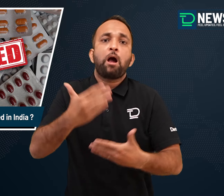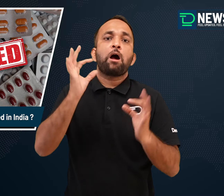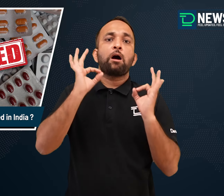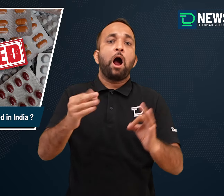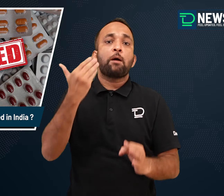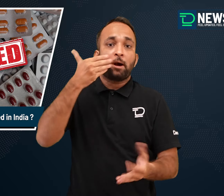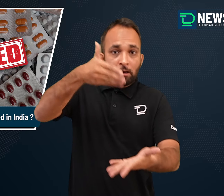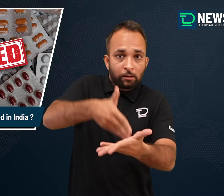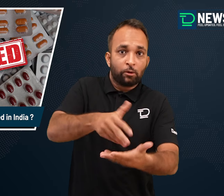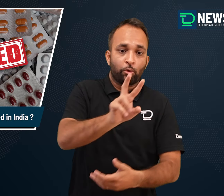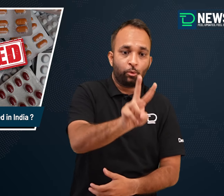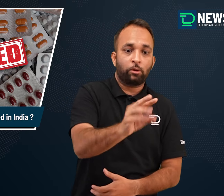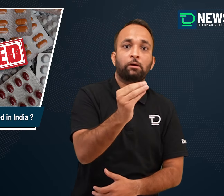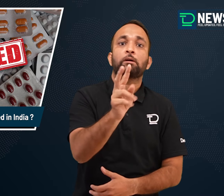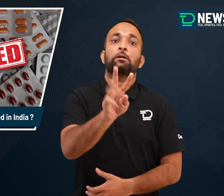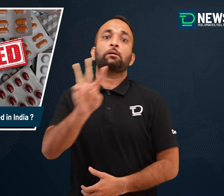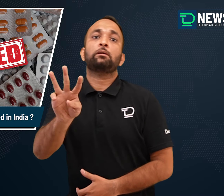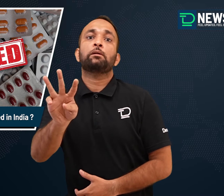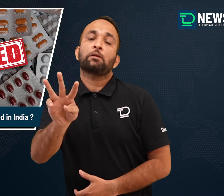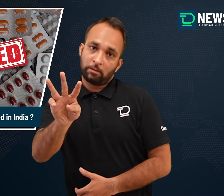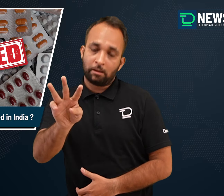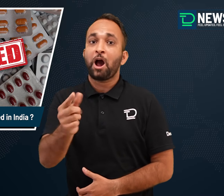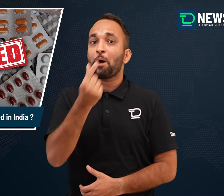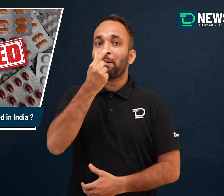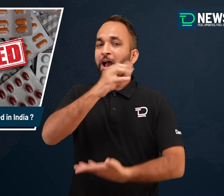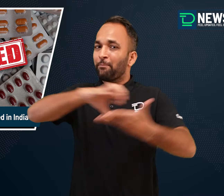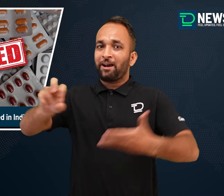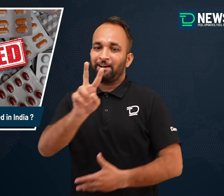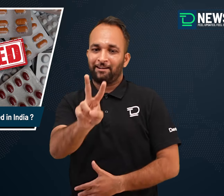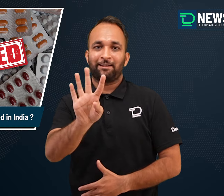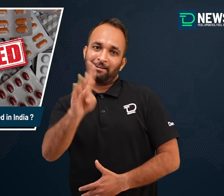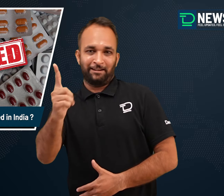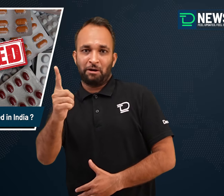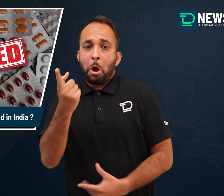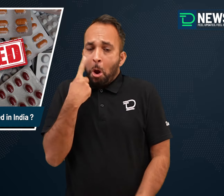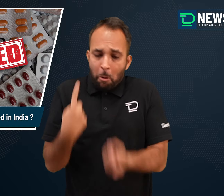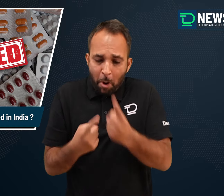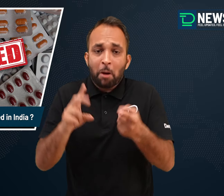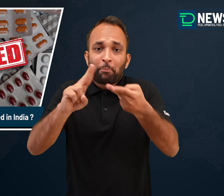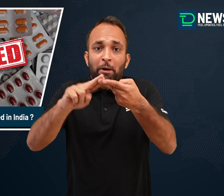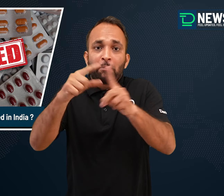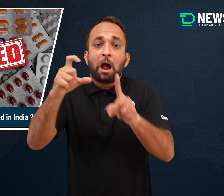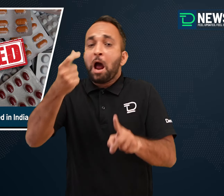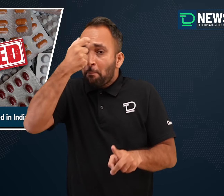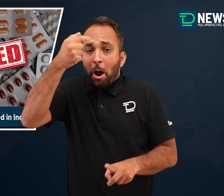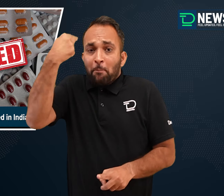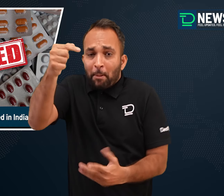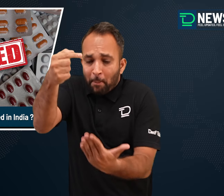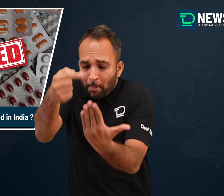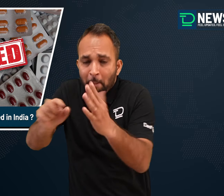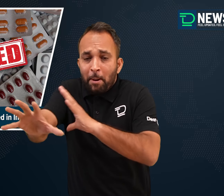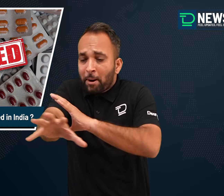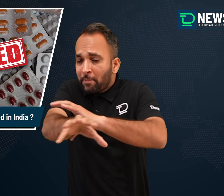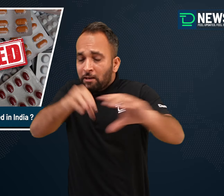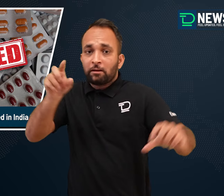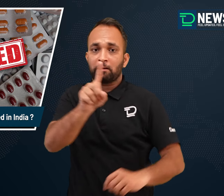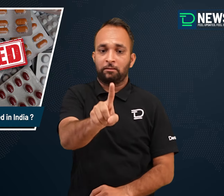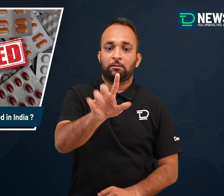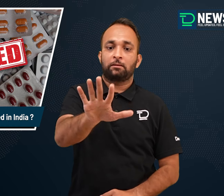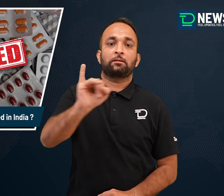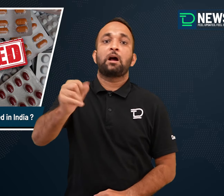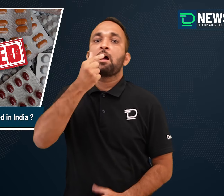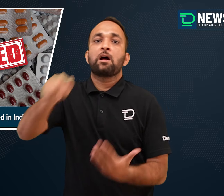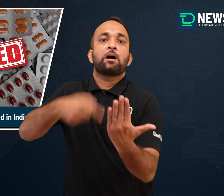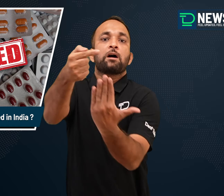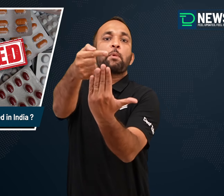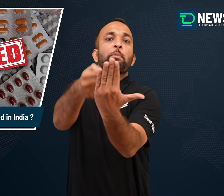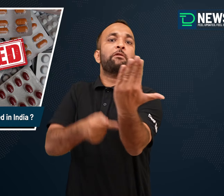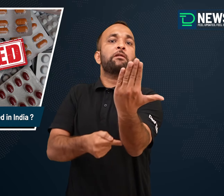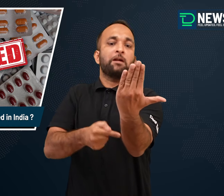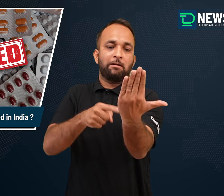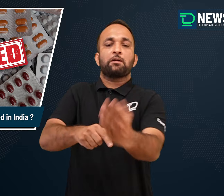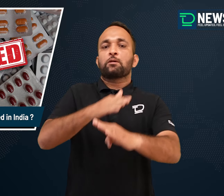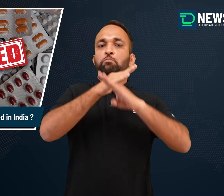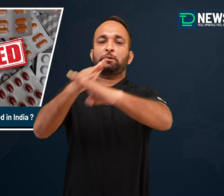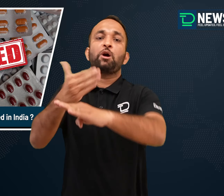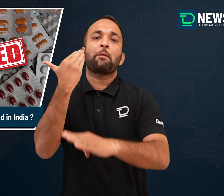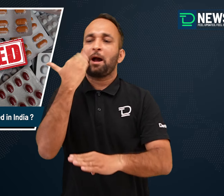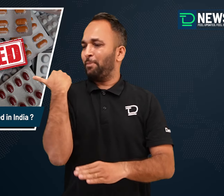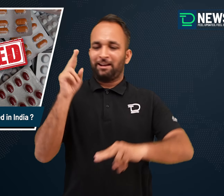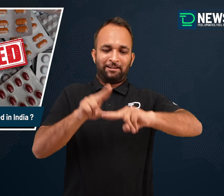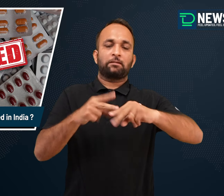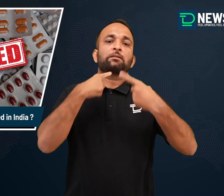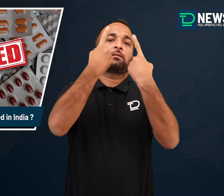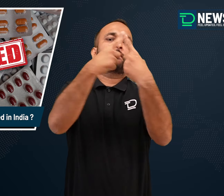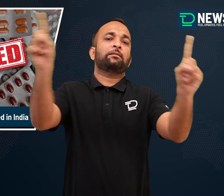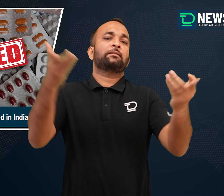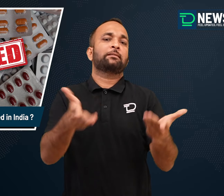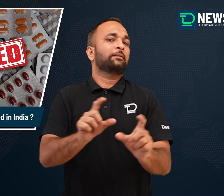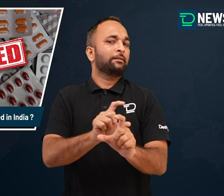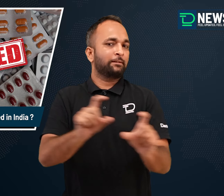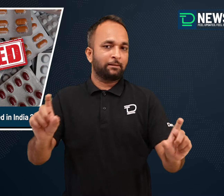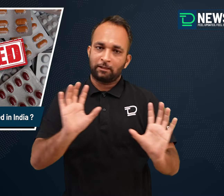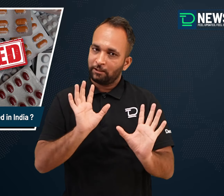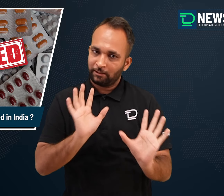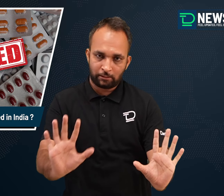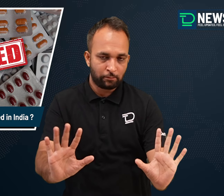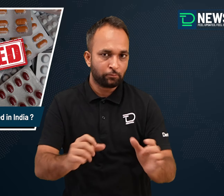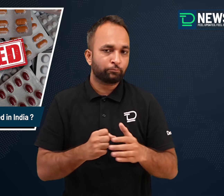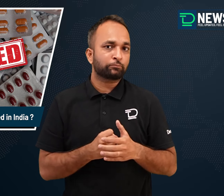In 2023, the government re-examined the 241 FDCs and finally banned 156 out of 241.